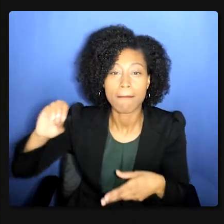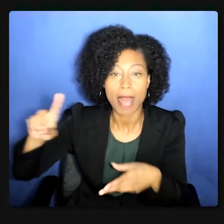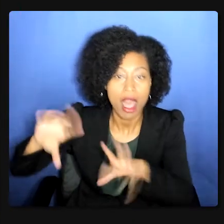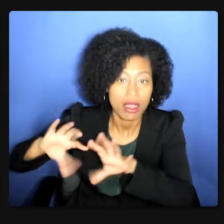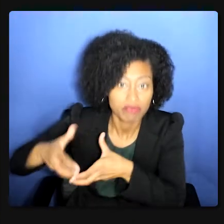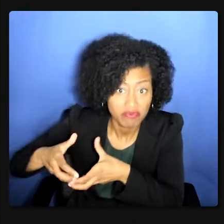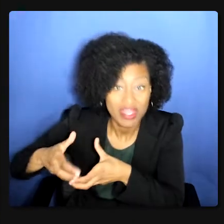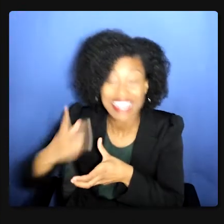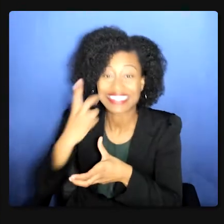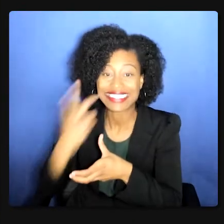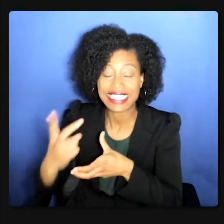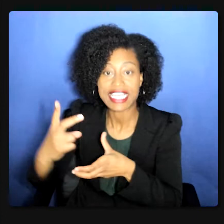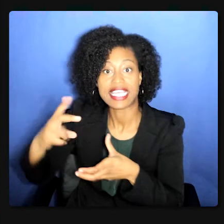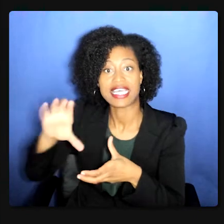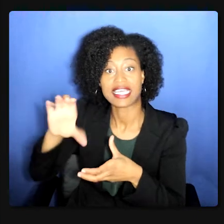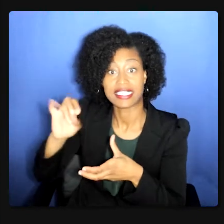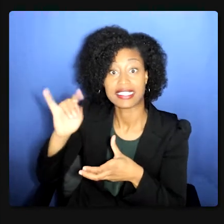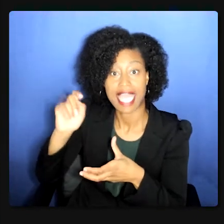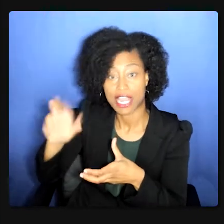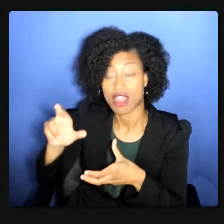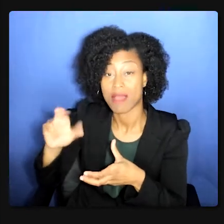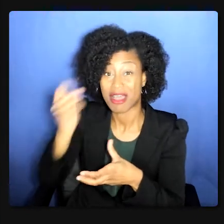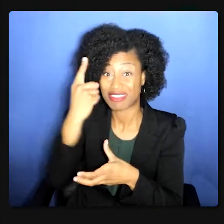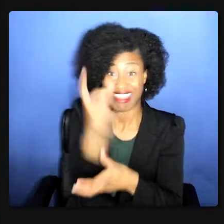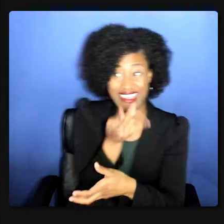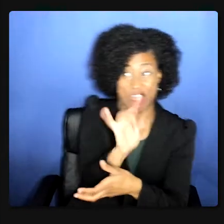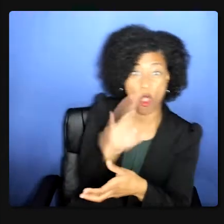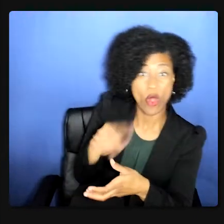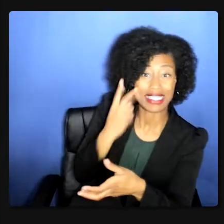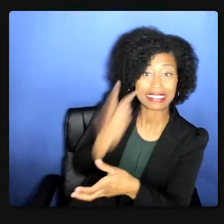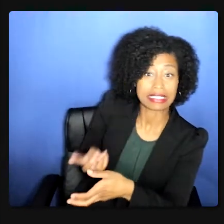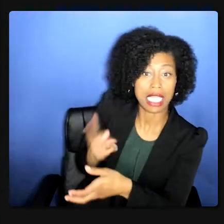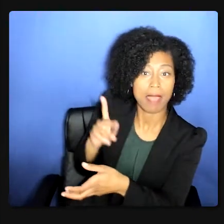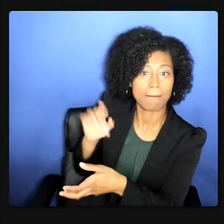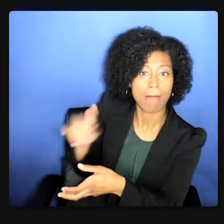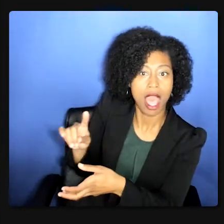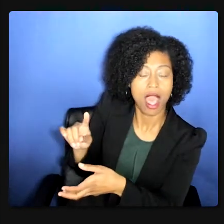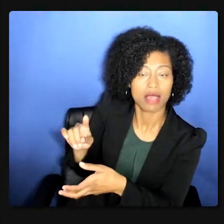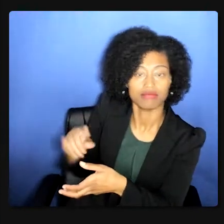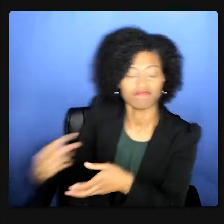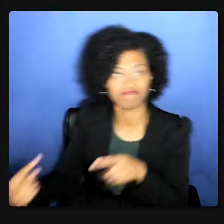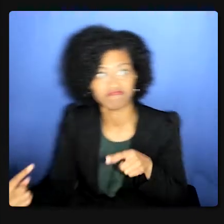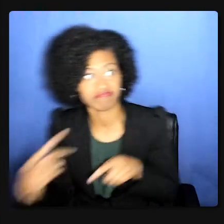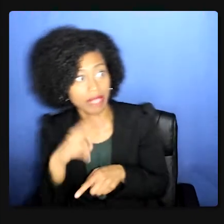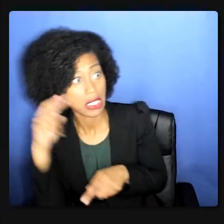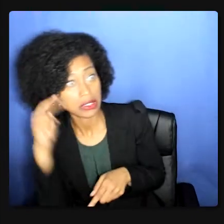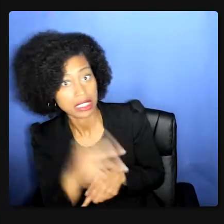[Amie] The pod sees the container [Amie] but Kubernetes only sees the pod. -[Dimitris] Yeah, yeah. [Amie] Then we group the pods, and they're located